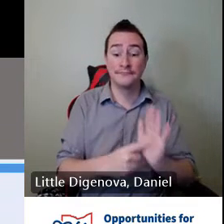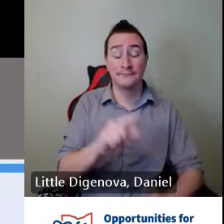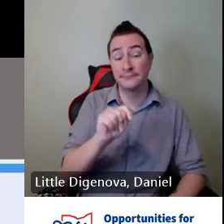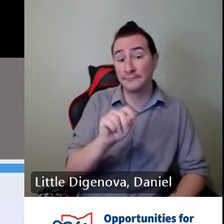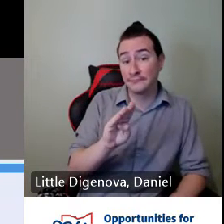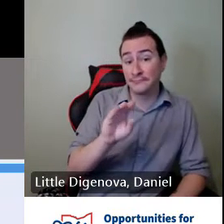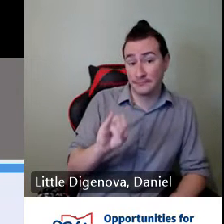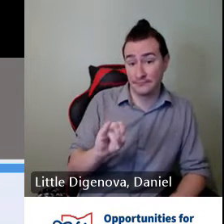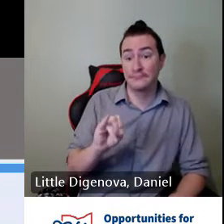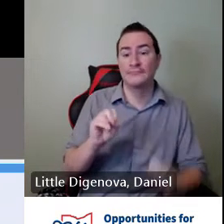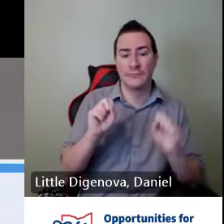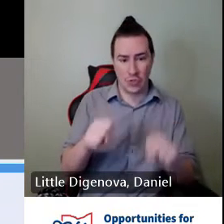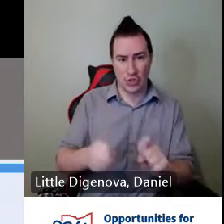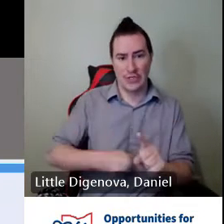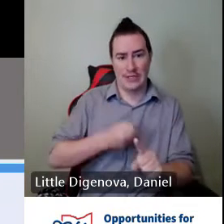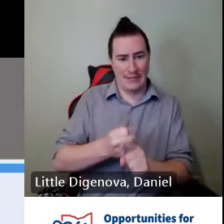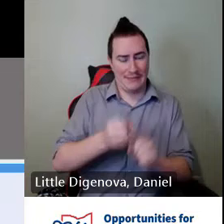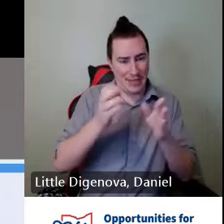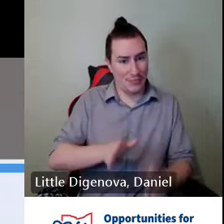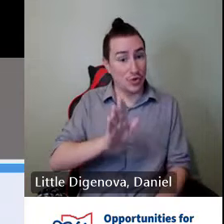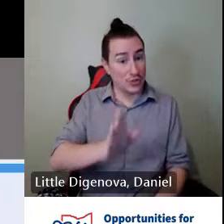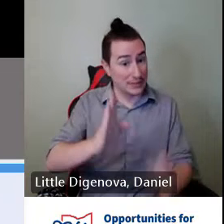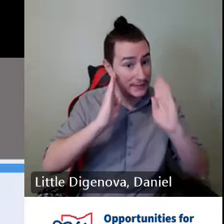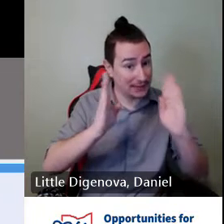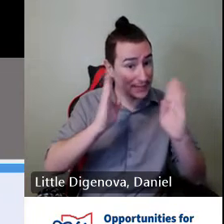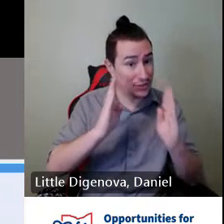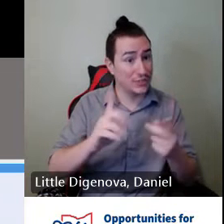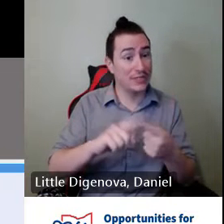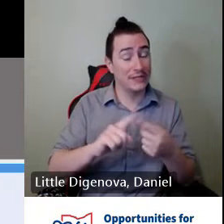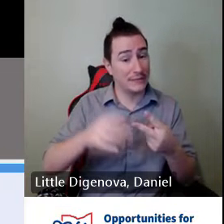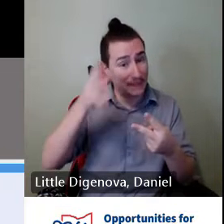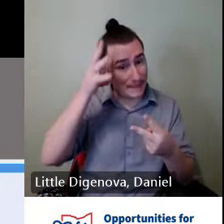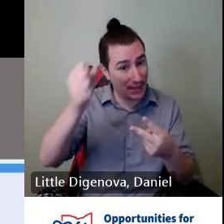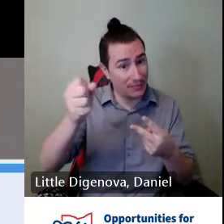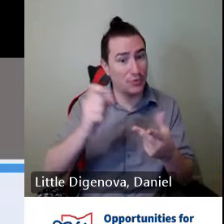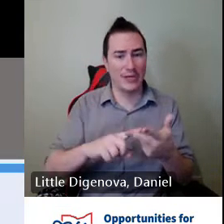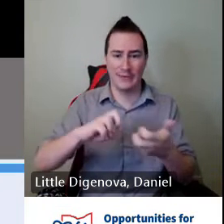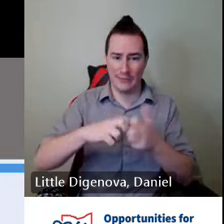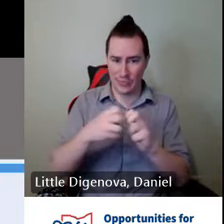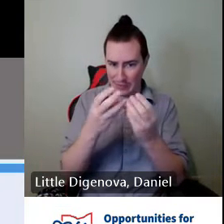and problem-solving abilities. Or it could impact balance and coordination.